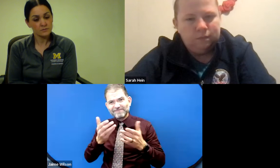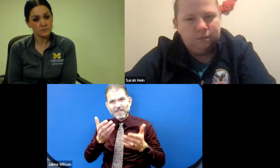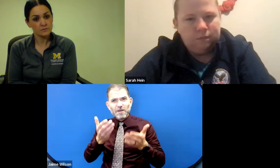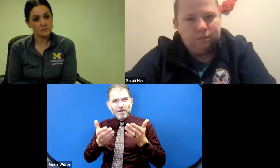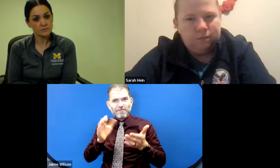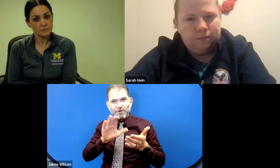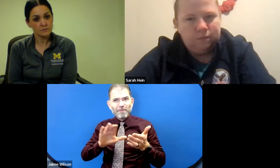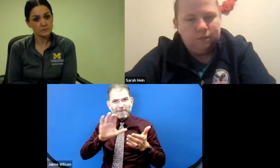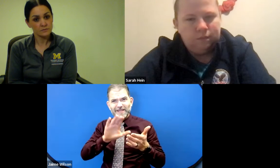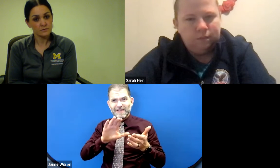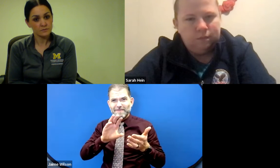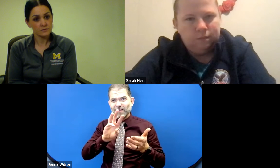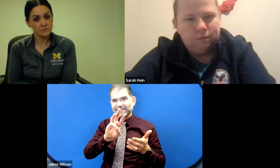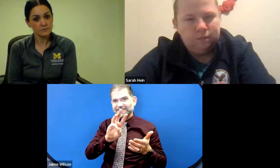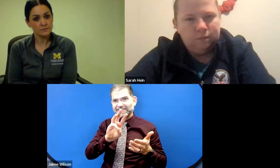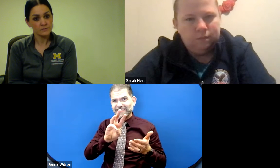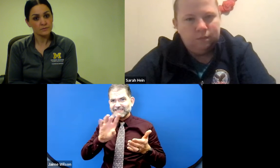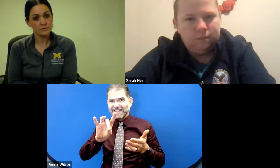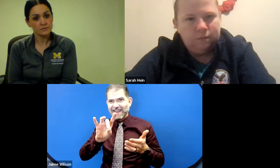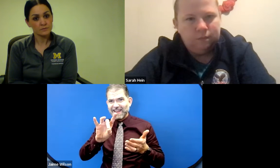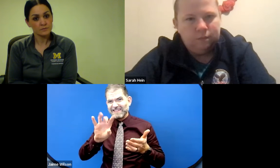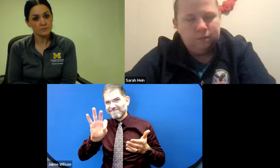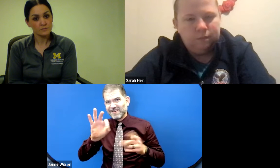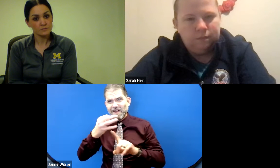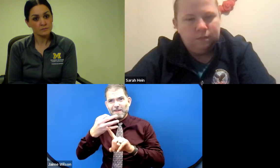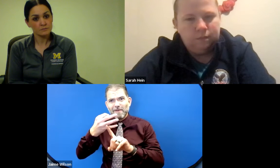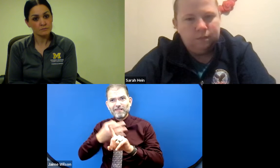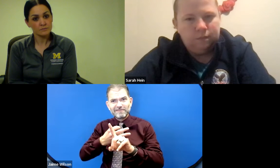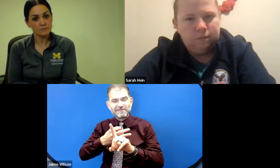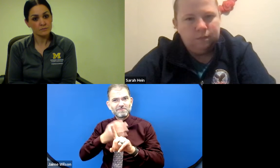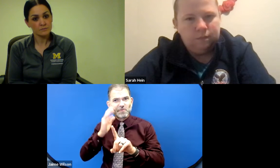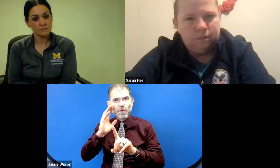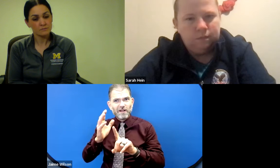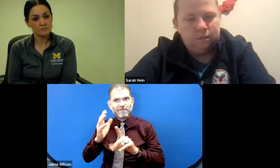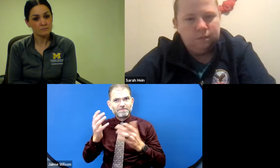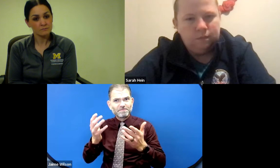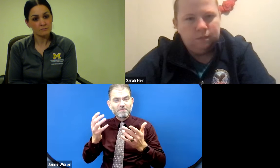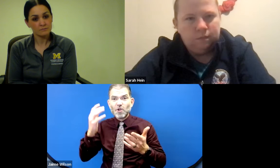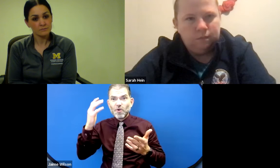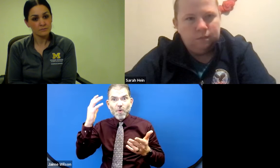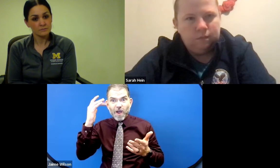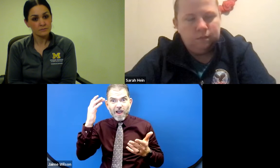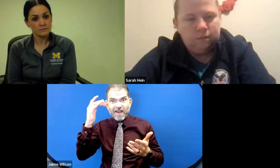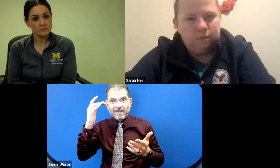ASL Interpreter: How much time it will give you, though. ASL Interpreter: is maybe 6 ASL Interpreter: to 9 months.